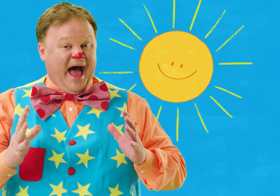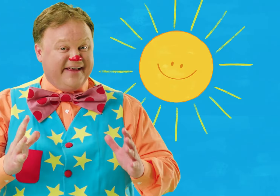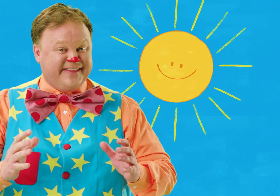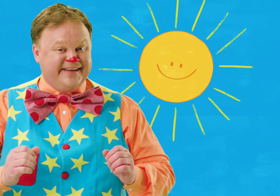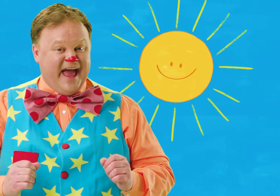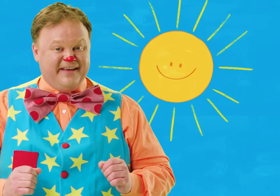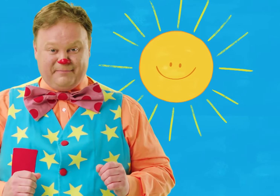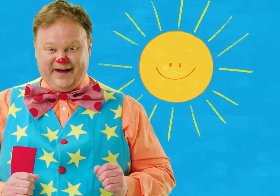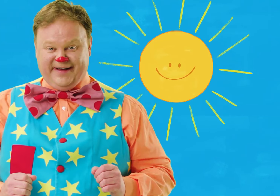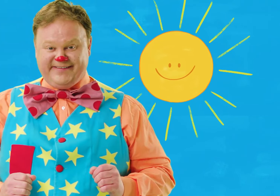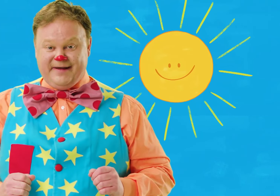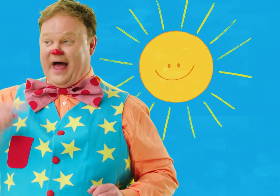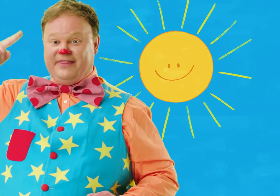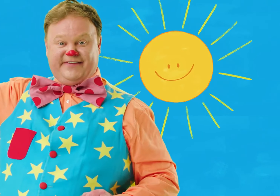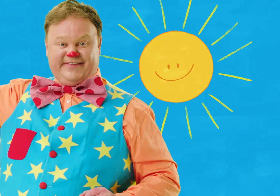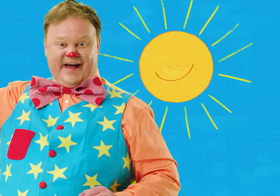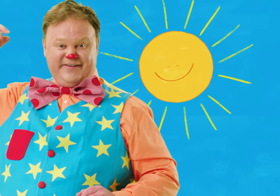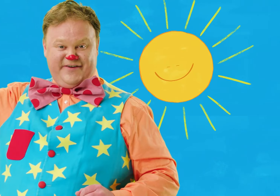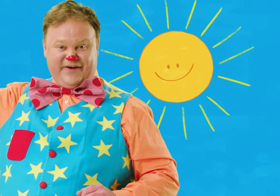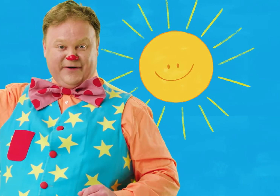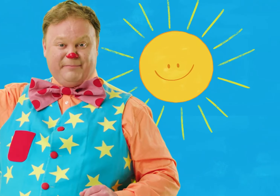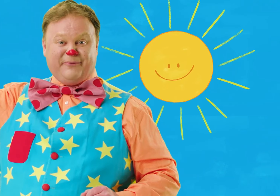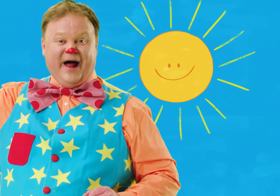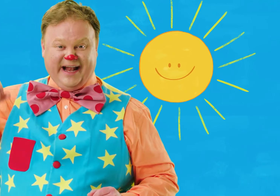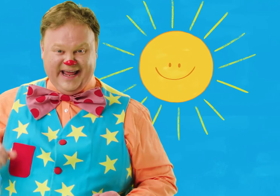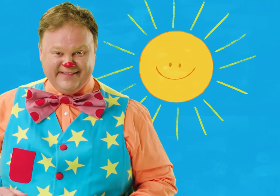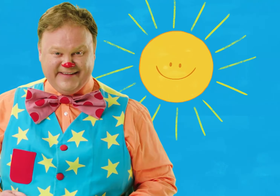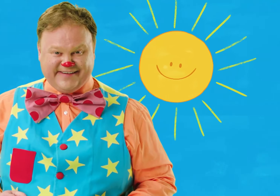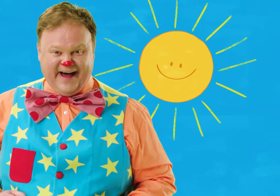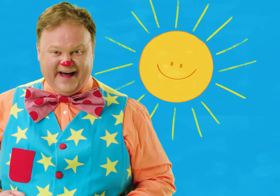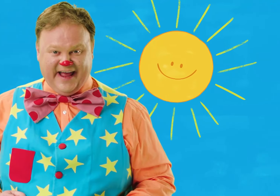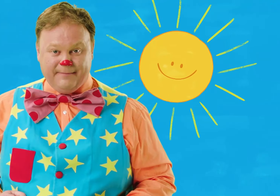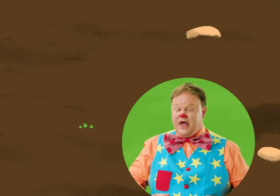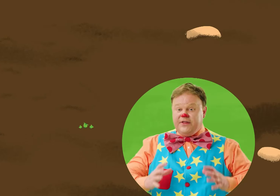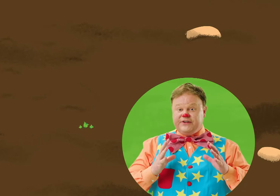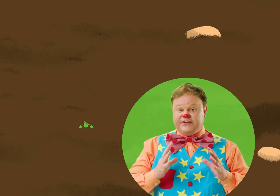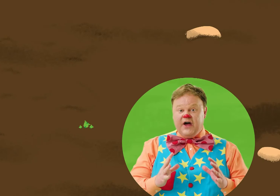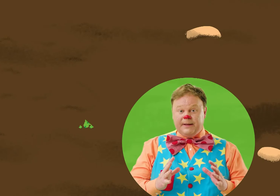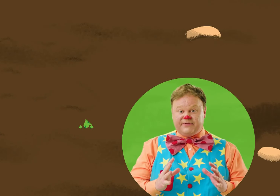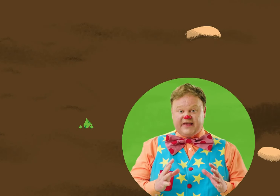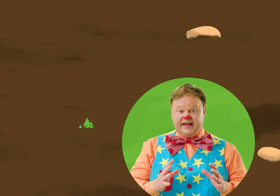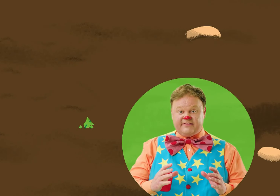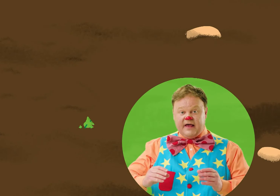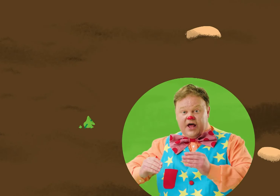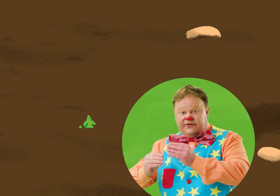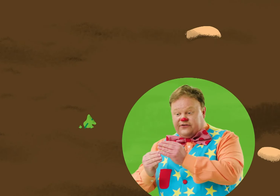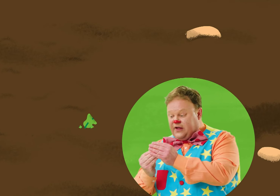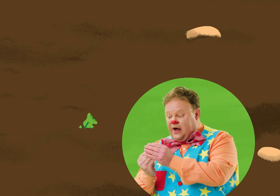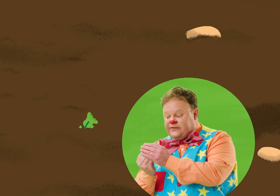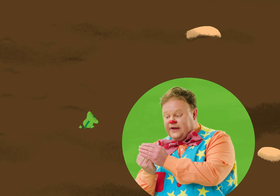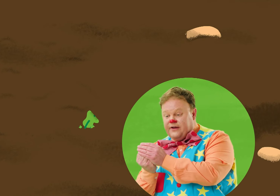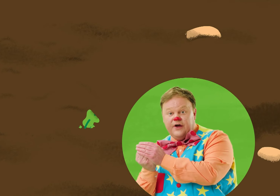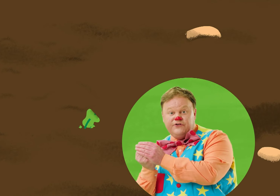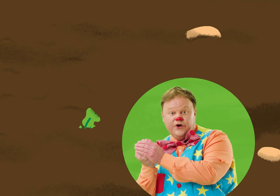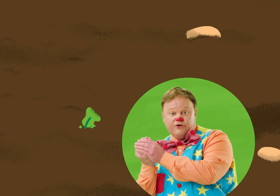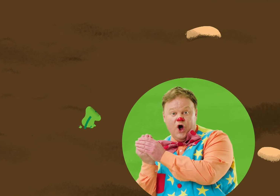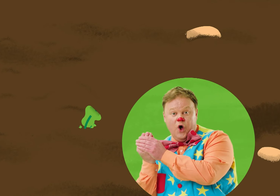as the days passed and the sun shone brightly in the sky the turnip seeds started to grow